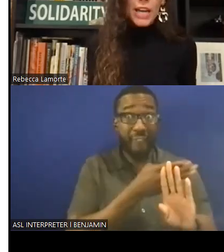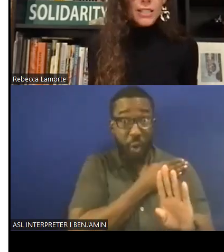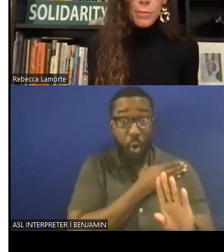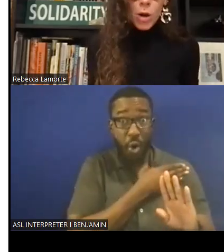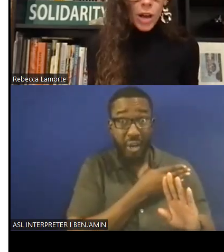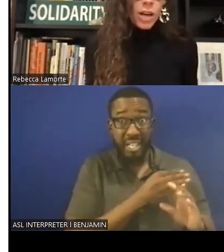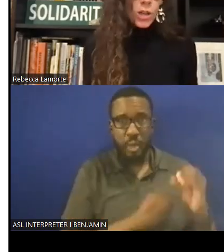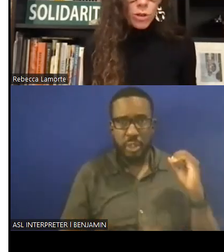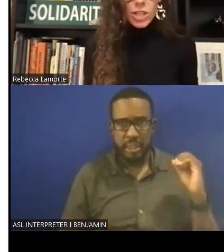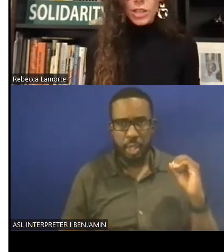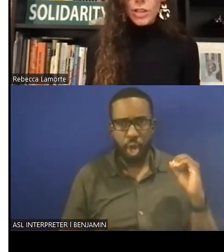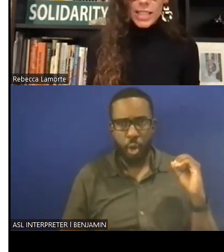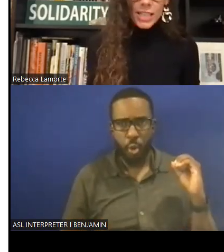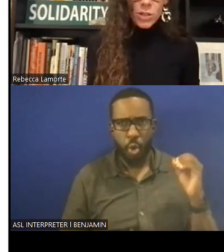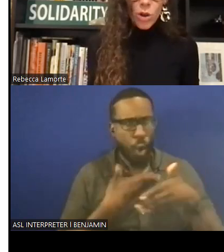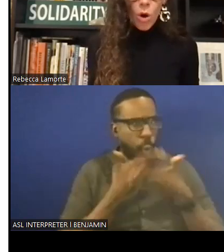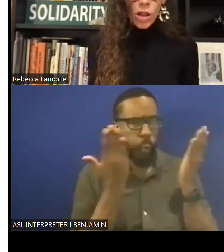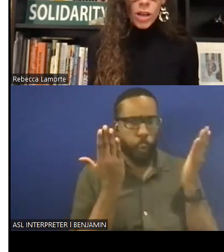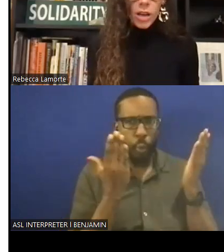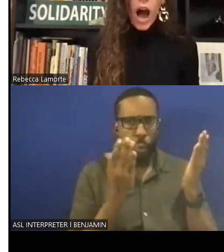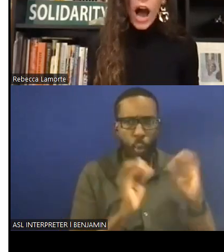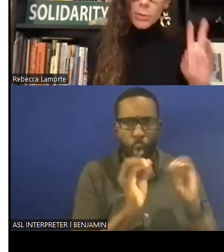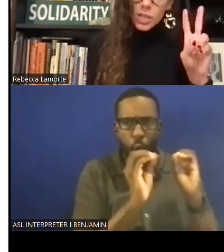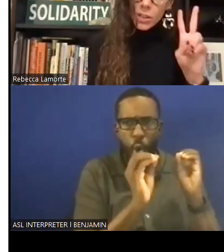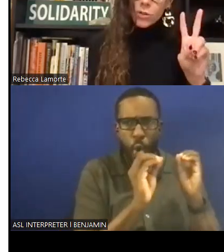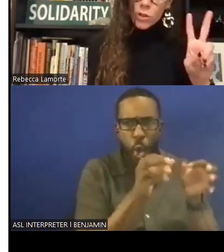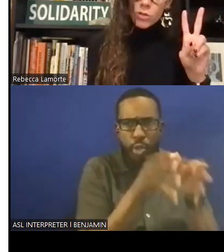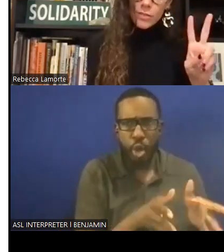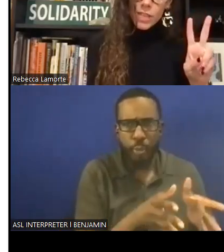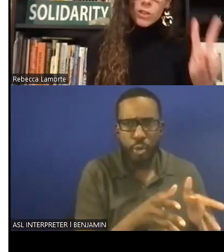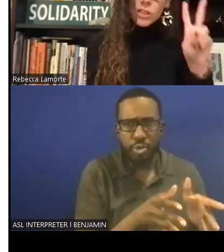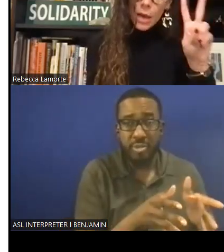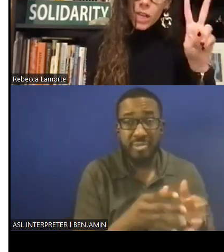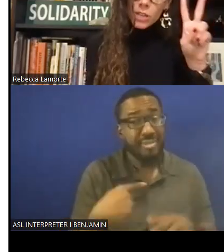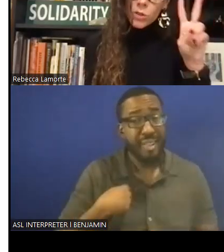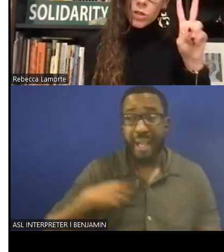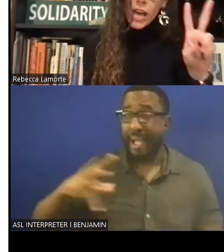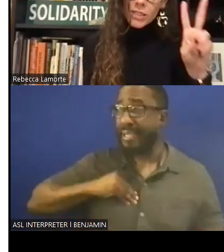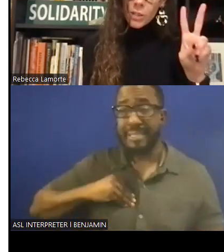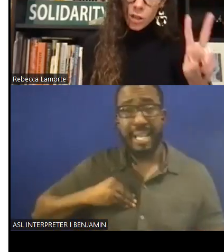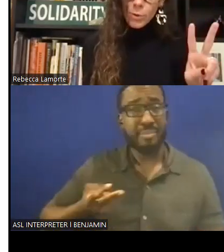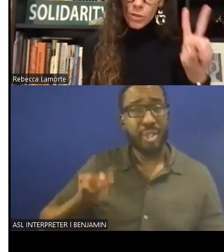that have been going on in Georgia and the United States as a whole, I will take those two Deaf staffers, and I will take those two ASL interpreters,